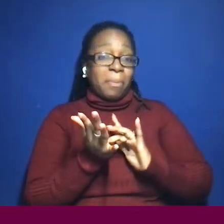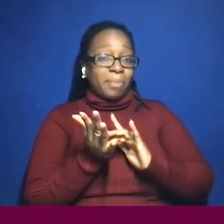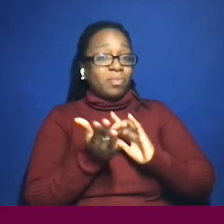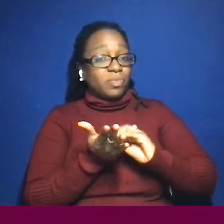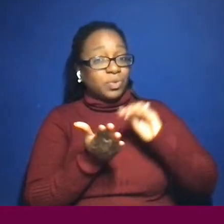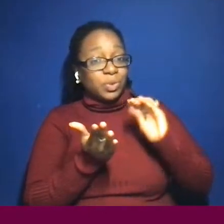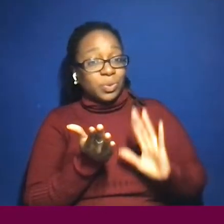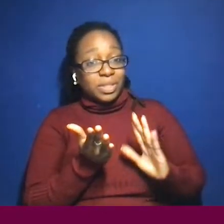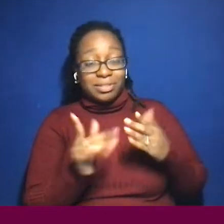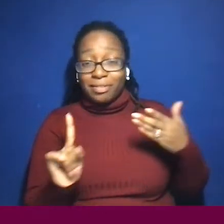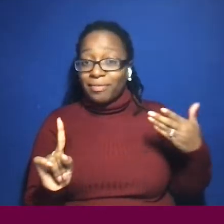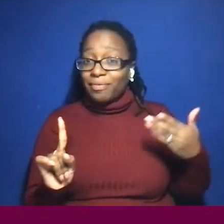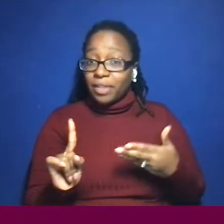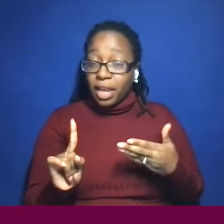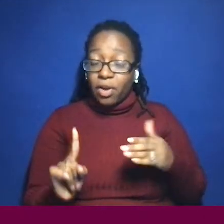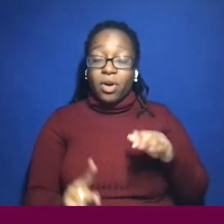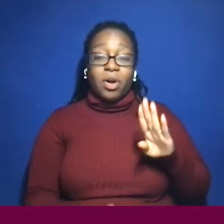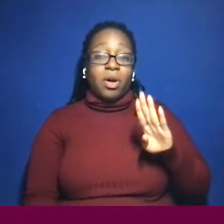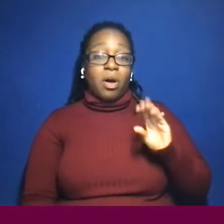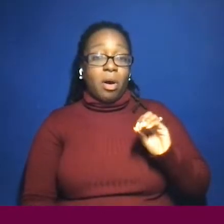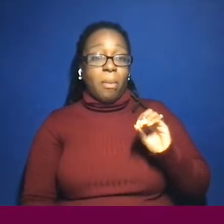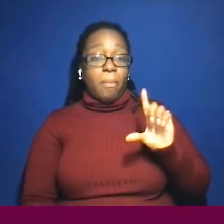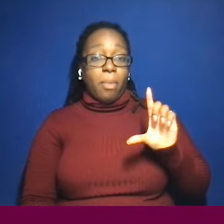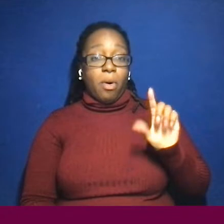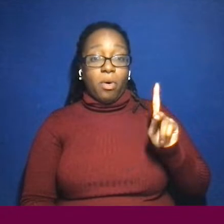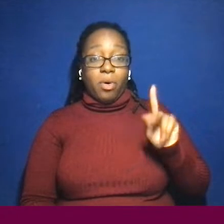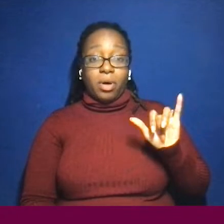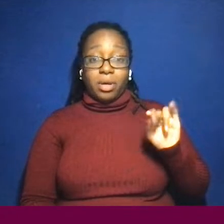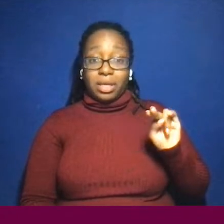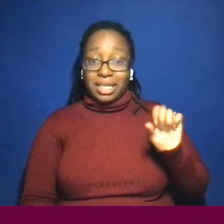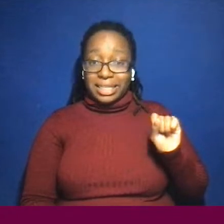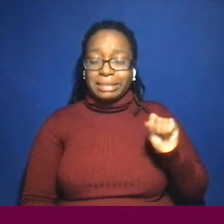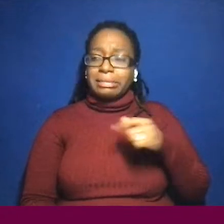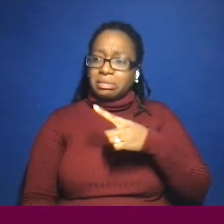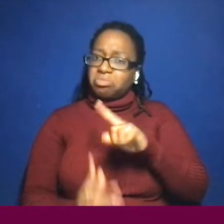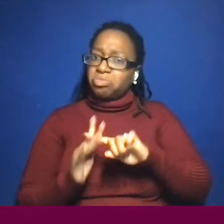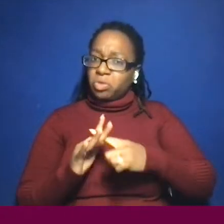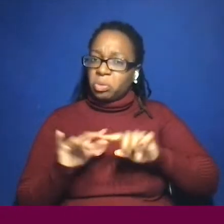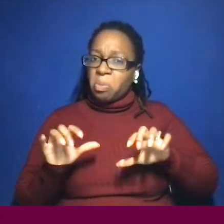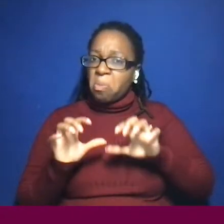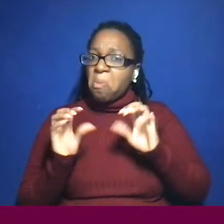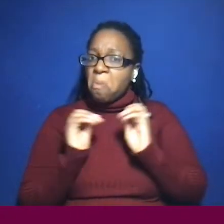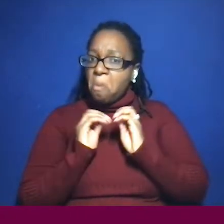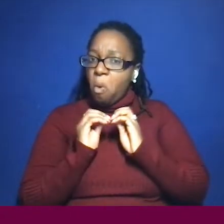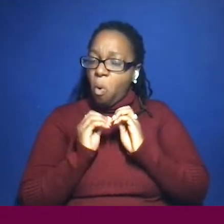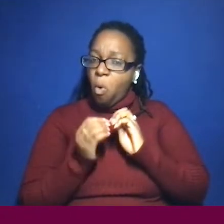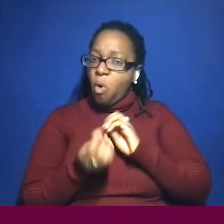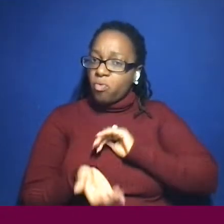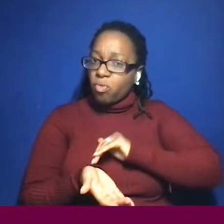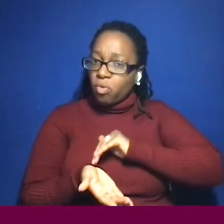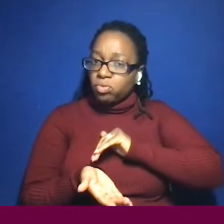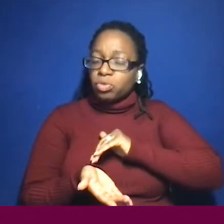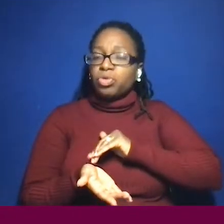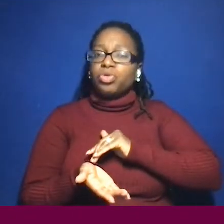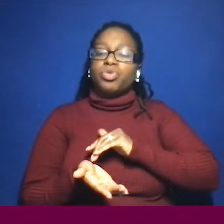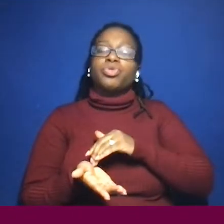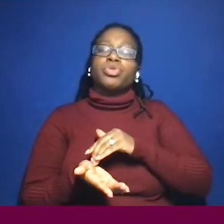in the Balkans who were essentially becoming war doctors and realized that there was a lot